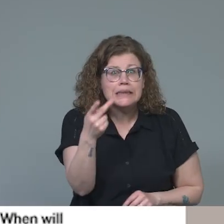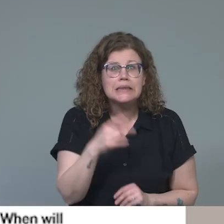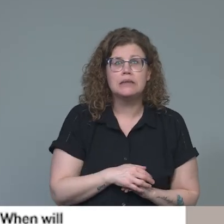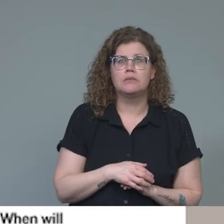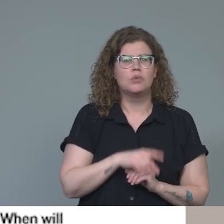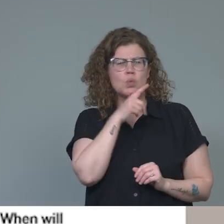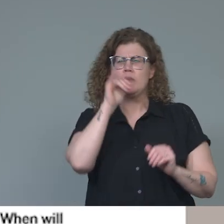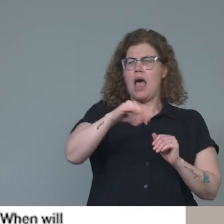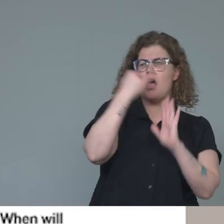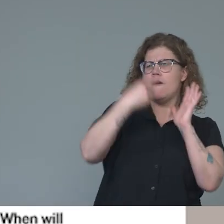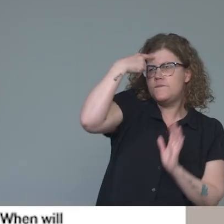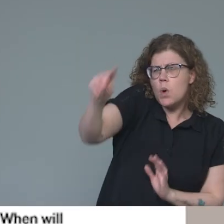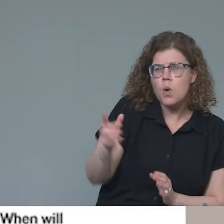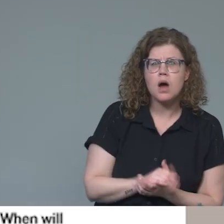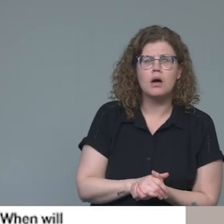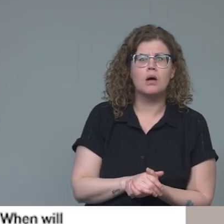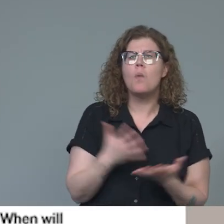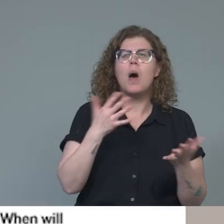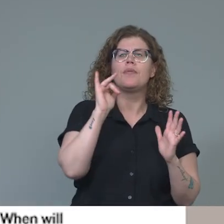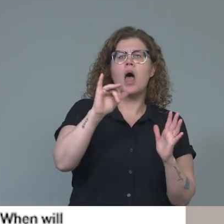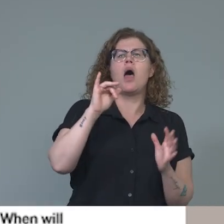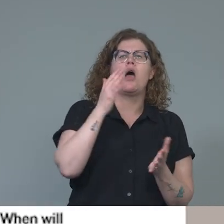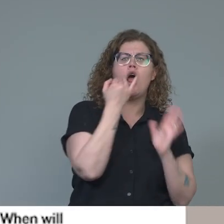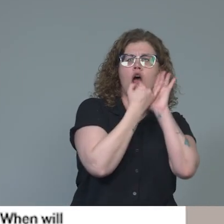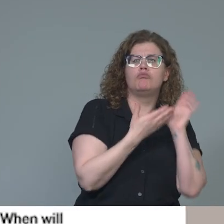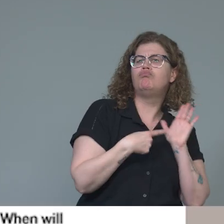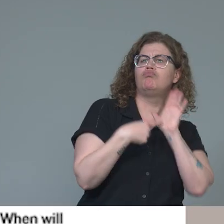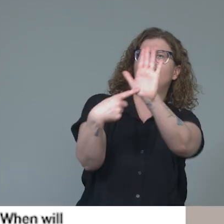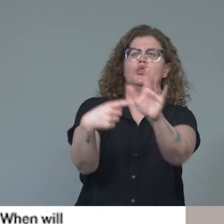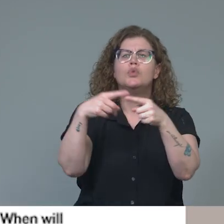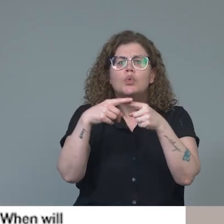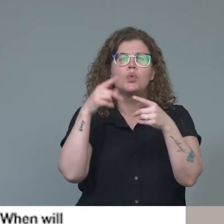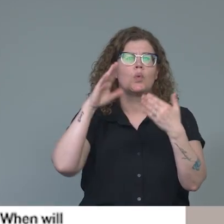starts with the question about who does this art serve? What a lovely way to look at it.